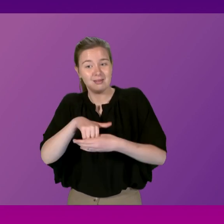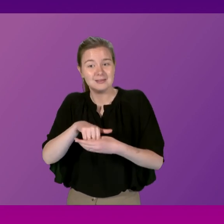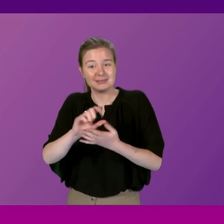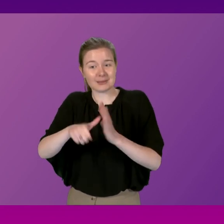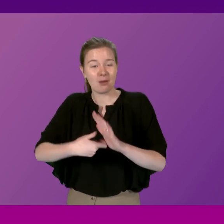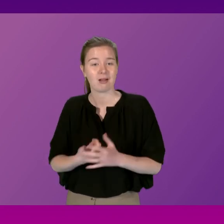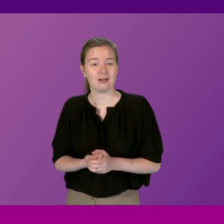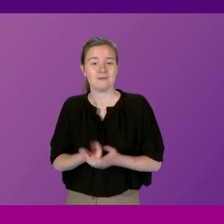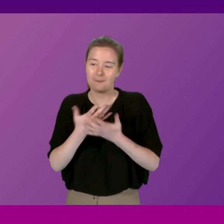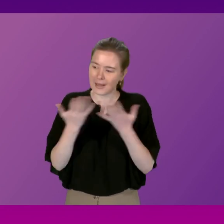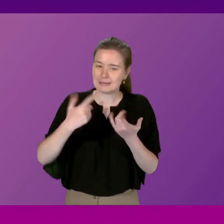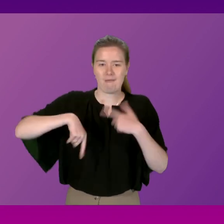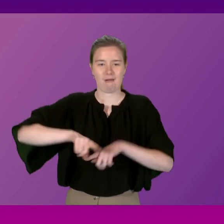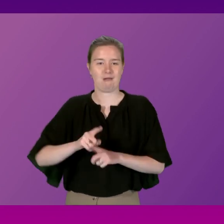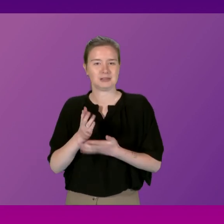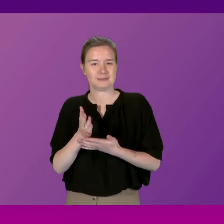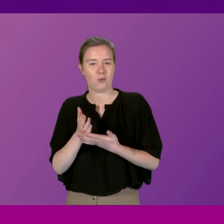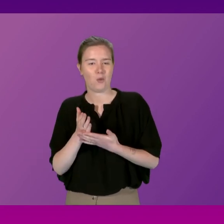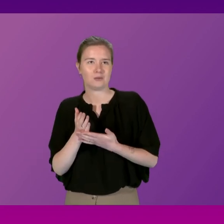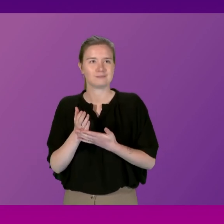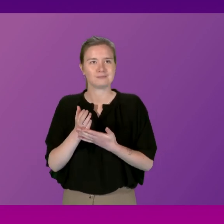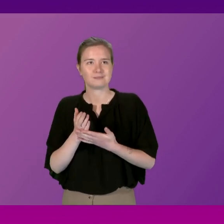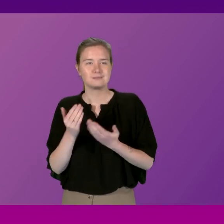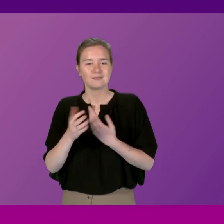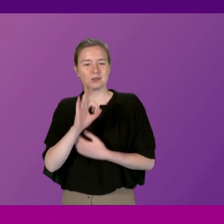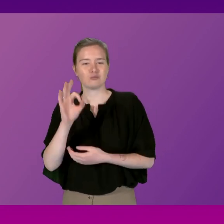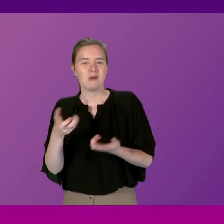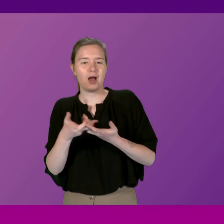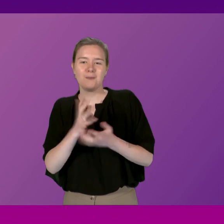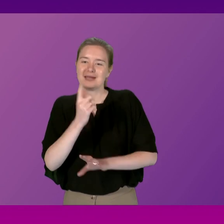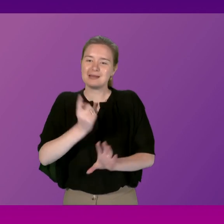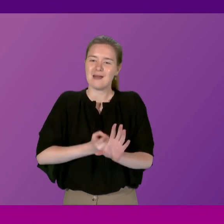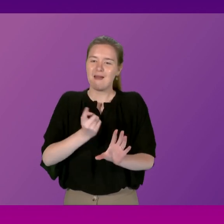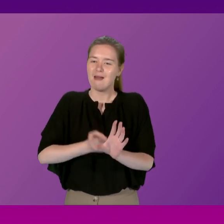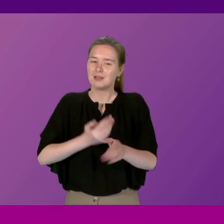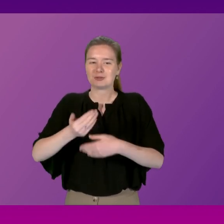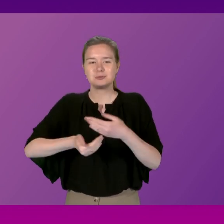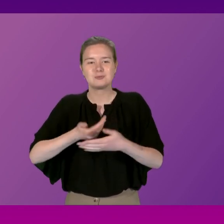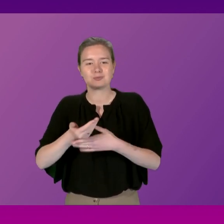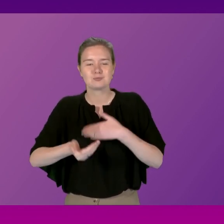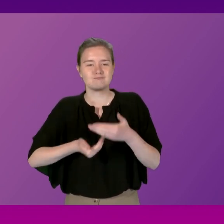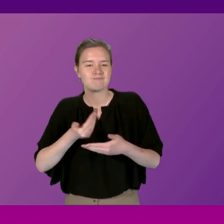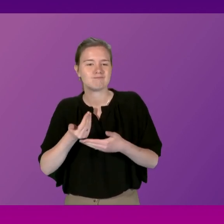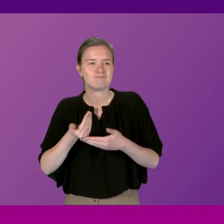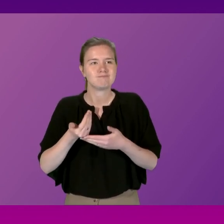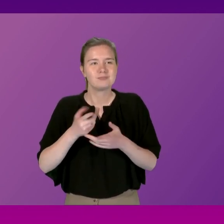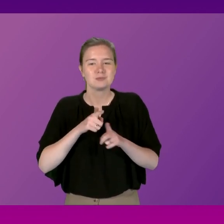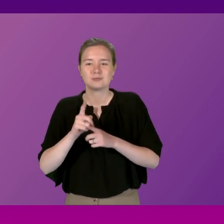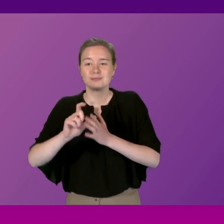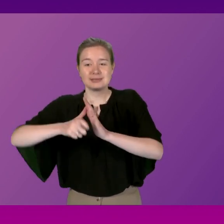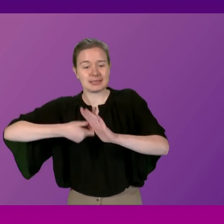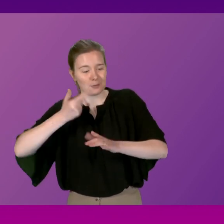For many of us, it is more a question of how many years we will spend disabled and how